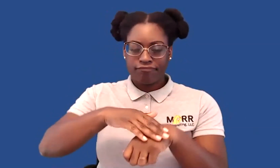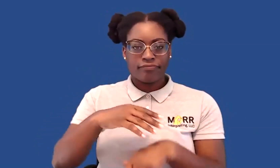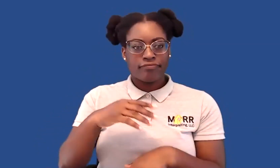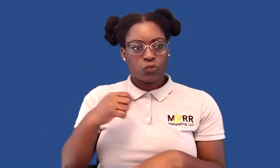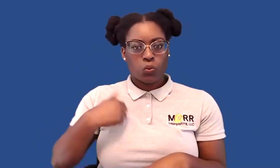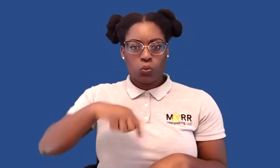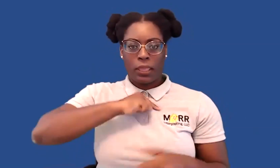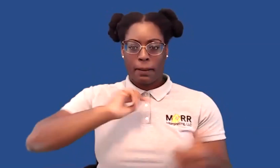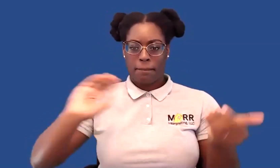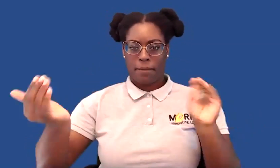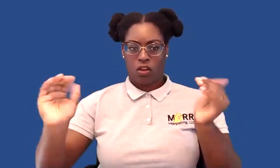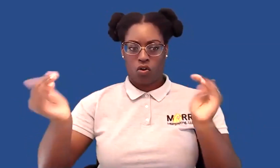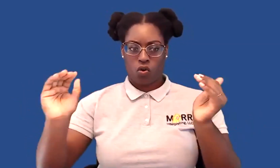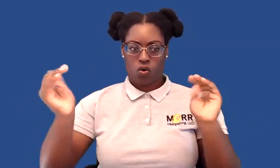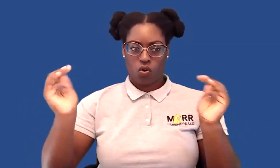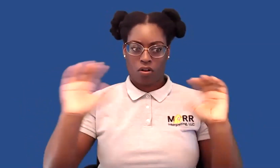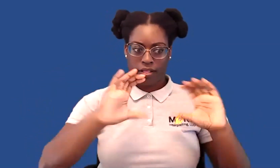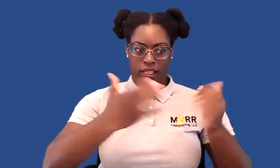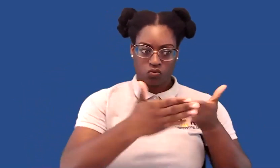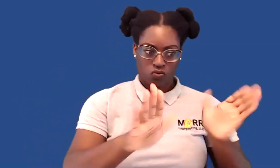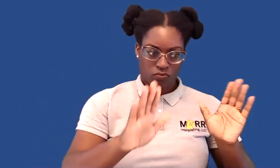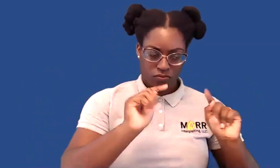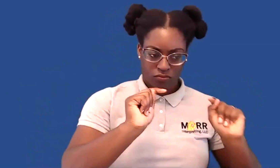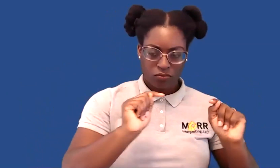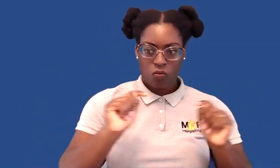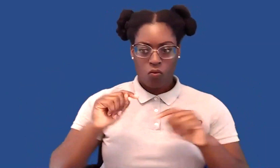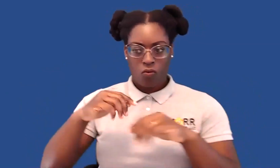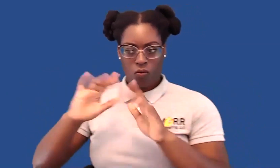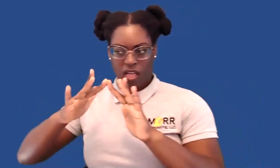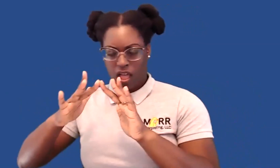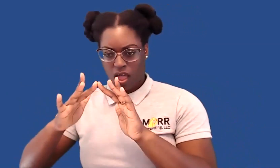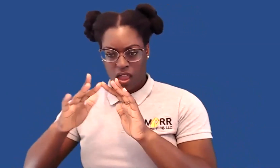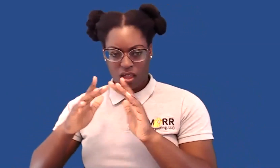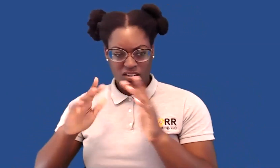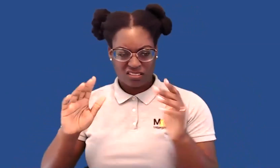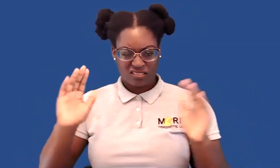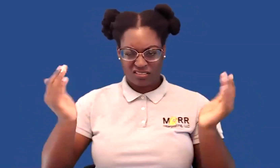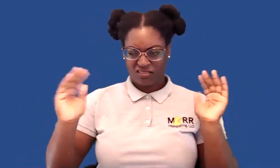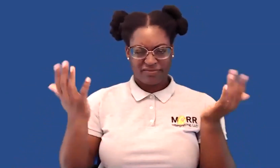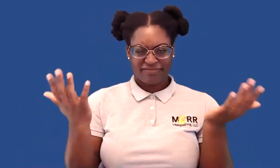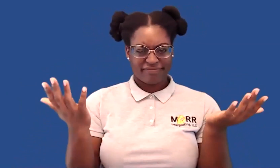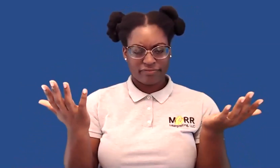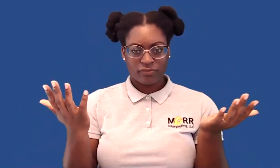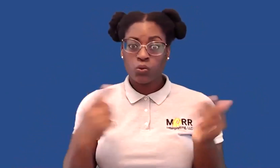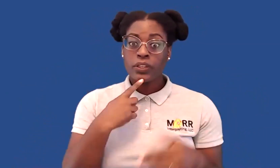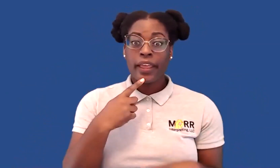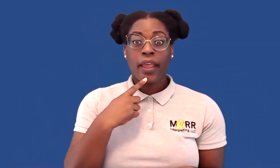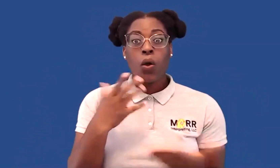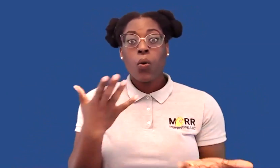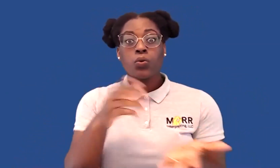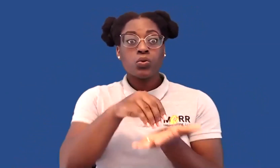To say that students can't learn with simply written feedback may not be the case.